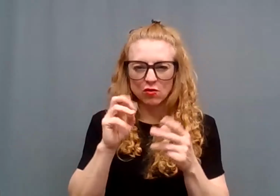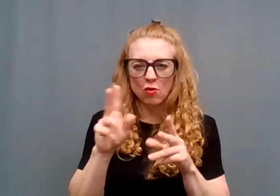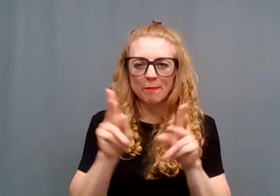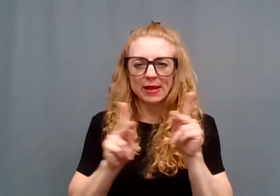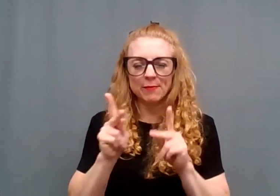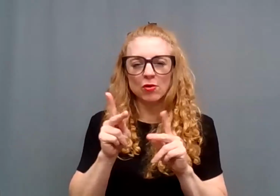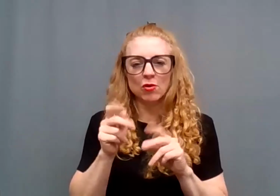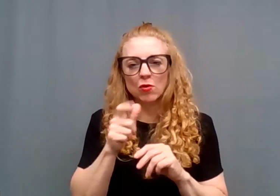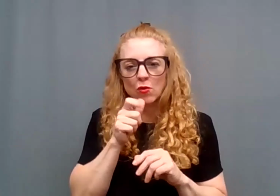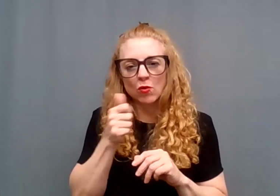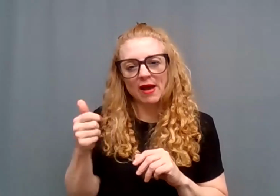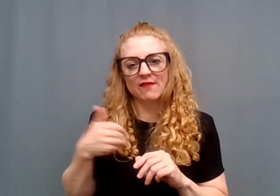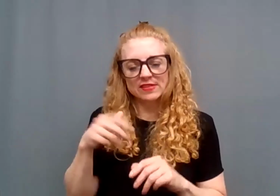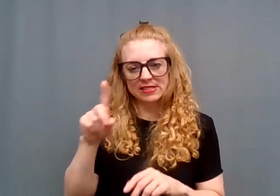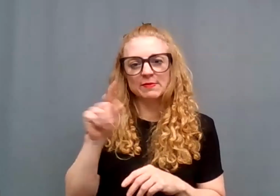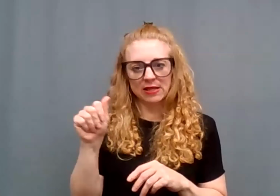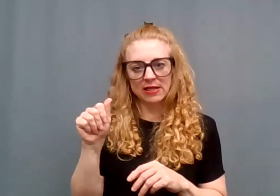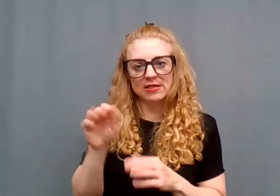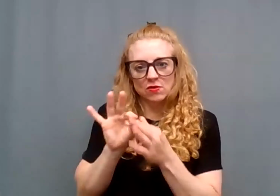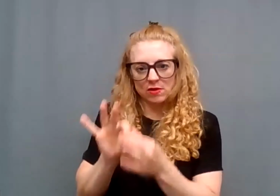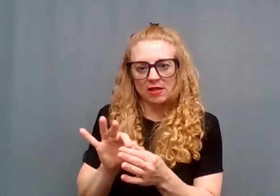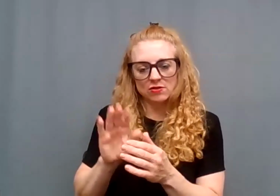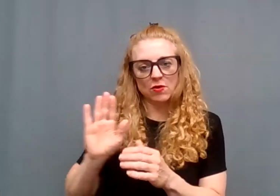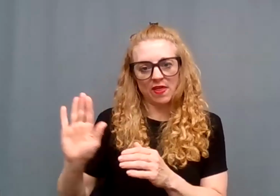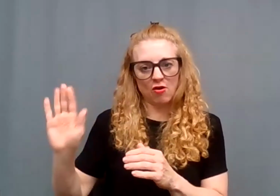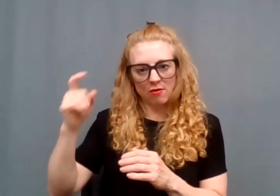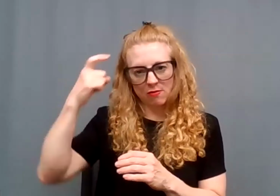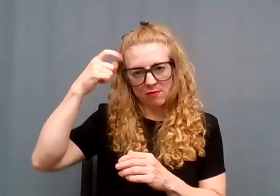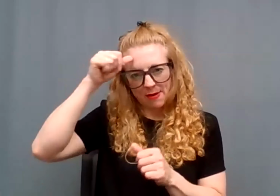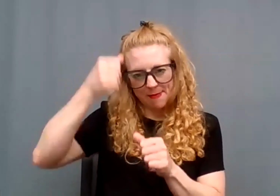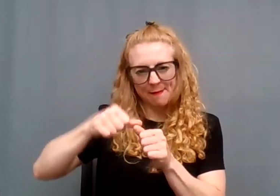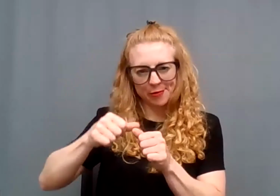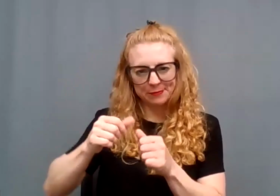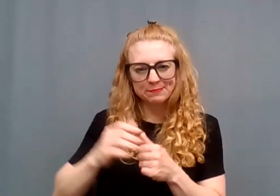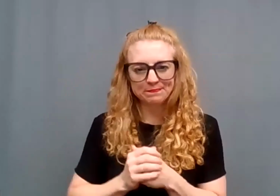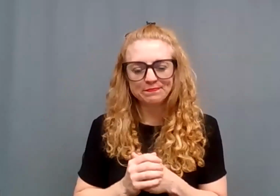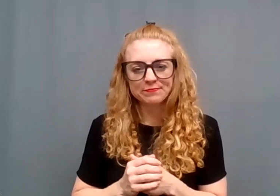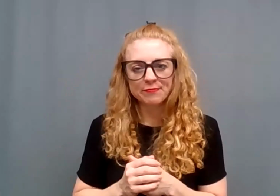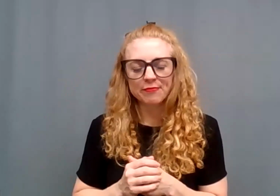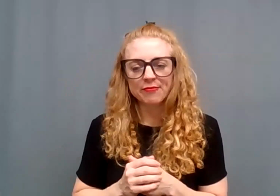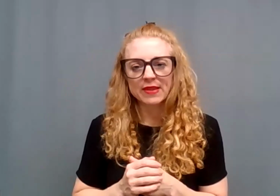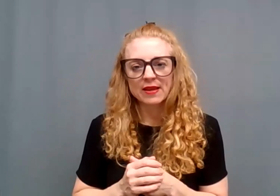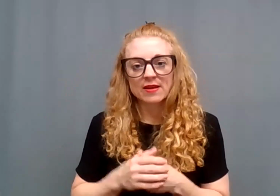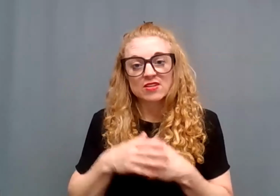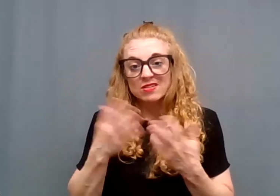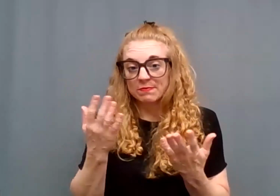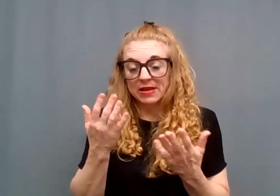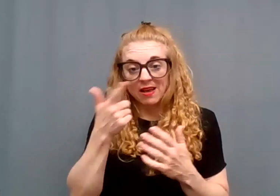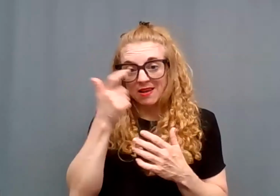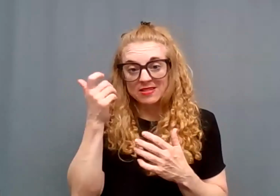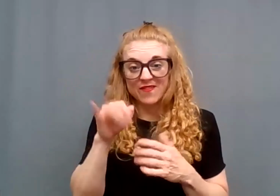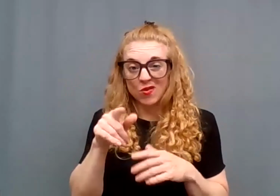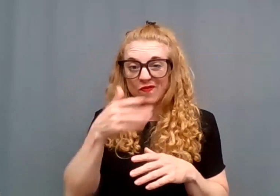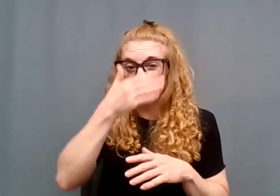have disabilities that relate to their memories because if you forget that your item is in the